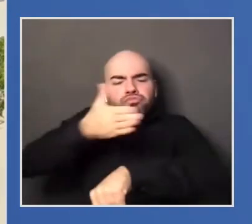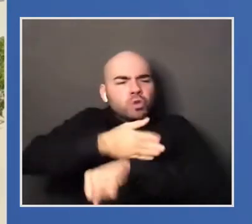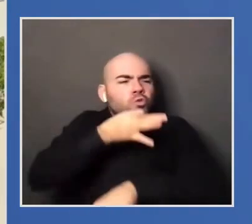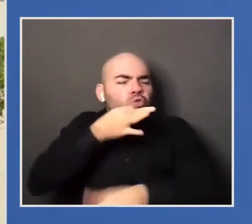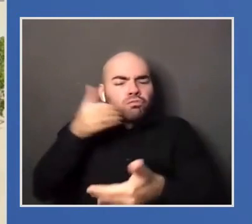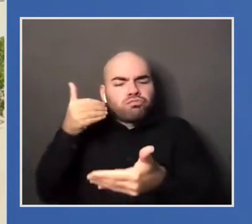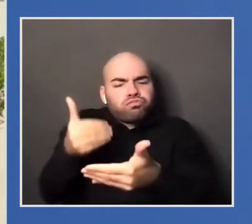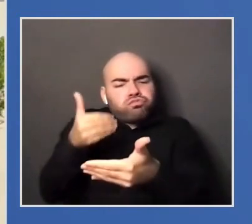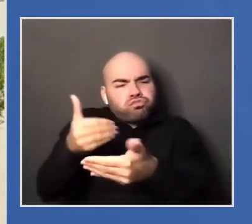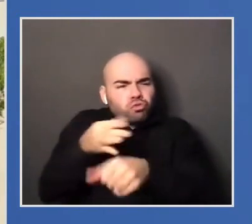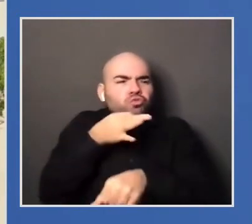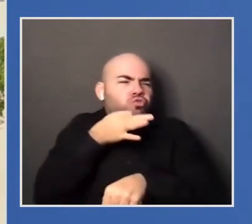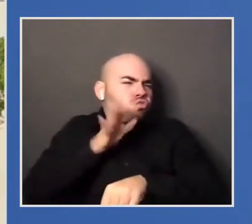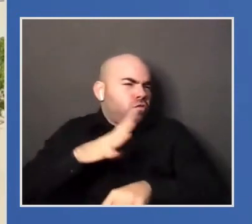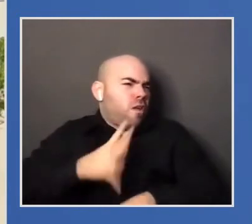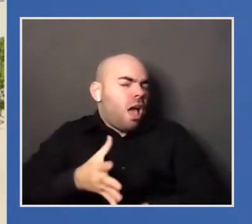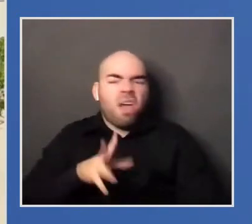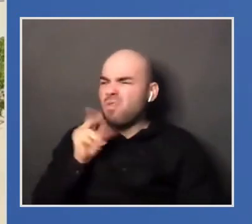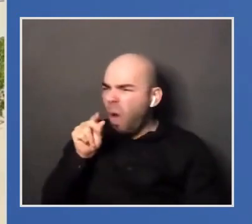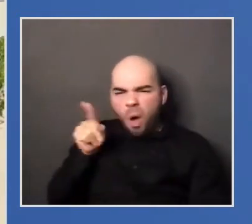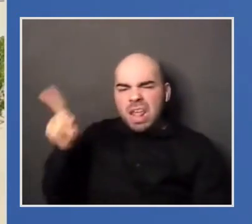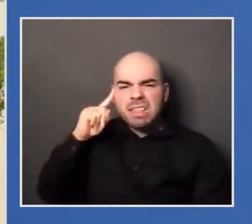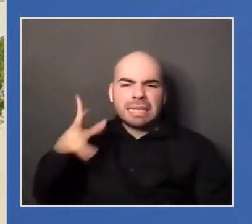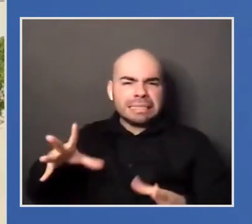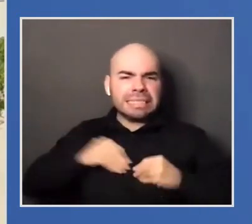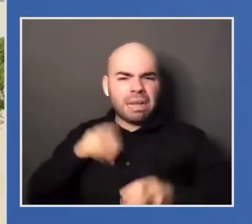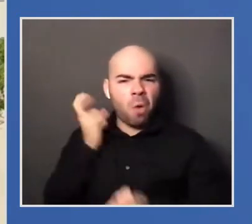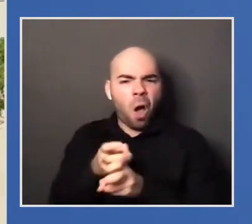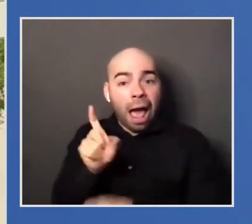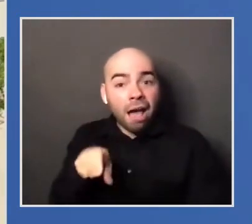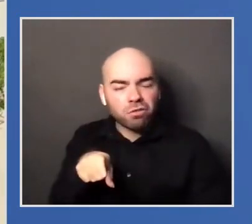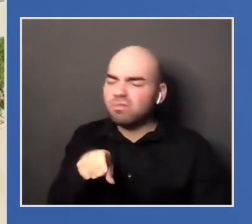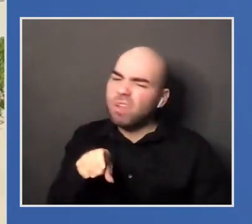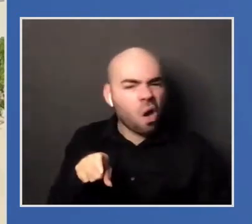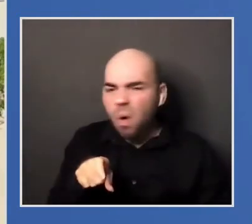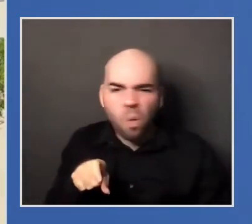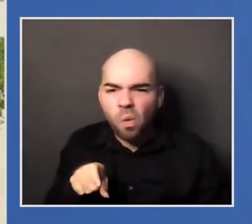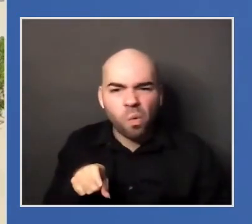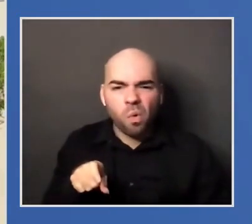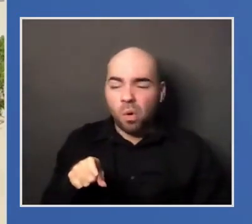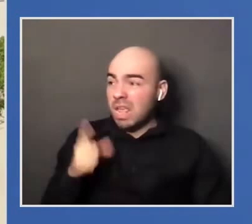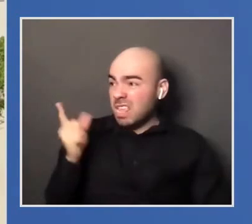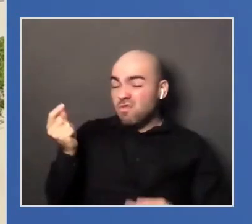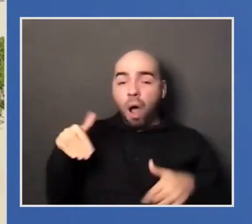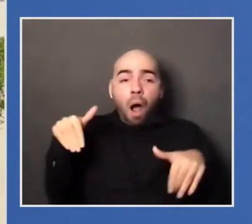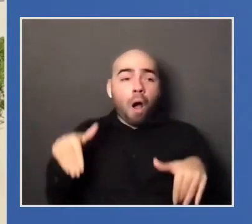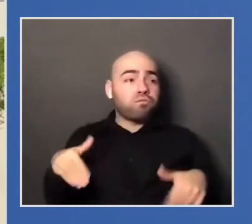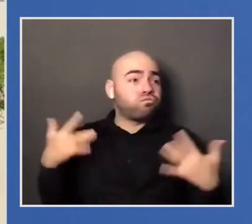ENTIRE COUNTRY AS WE DID NOT RED STATES, BLUE STATES, IT WAS